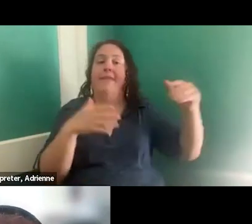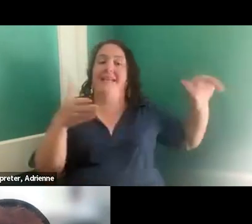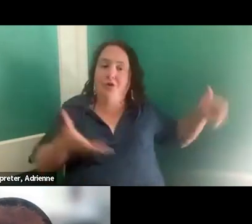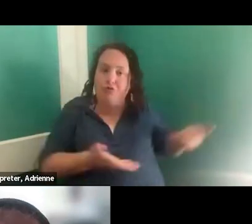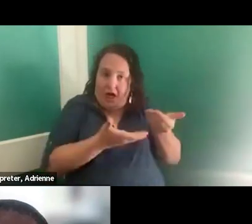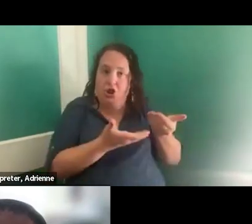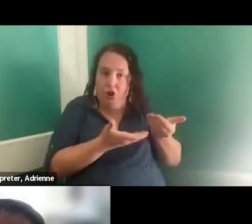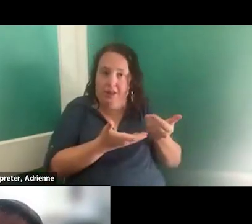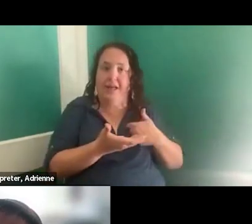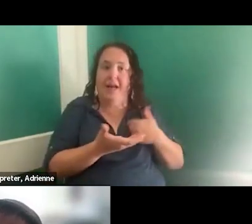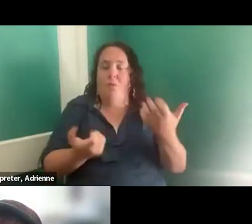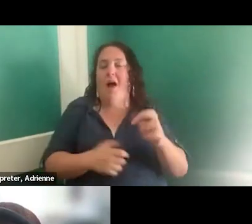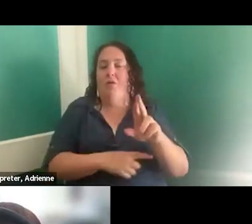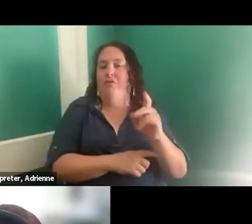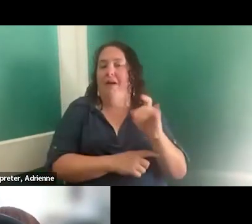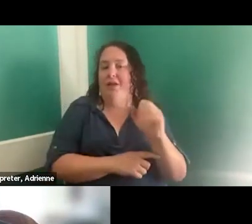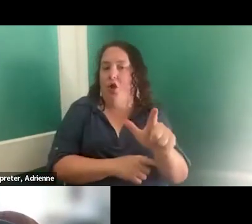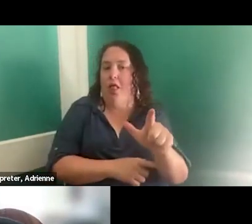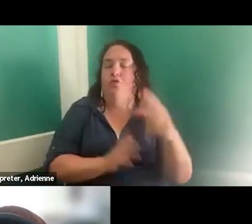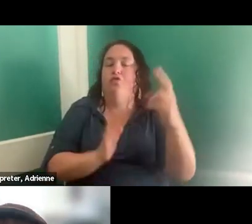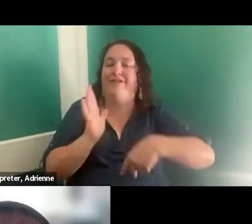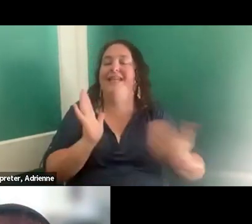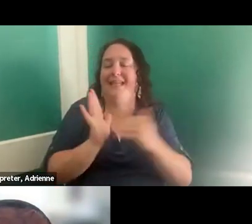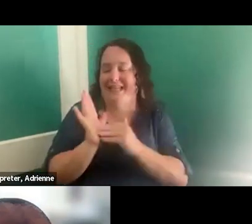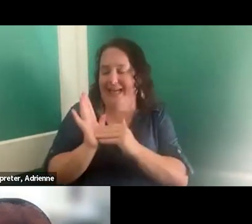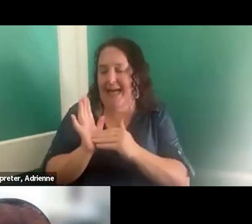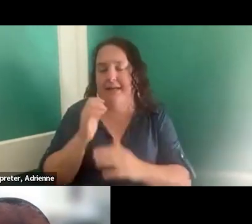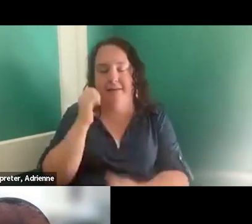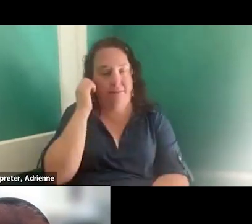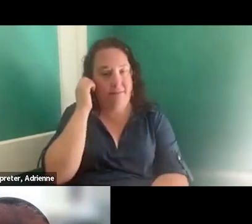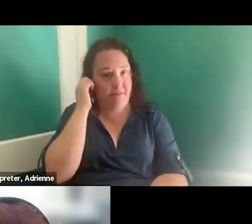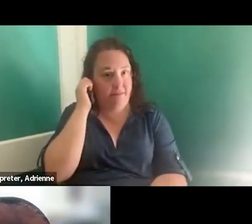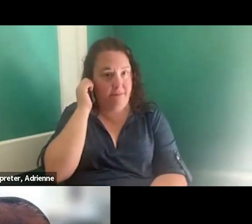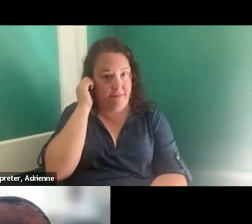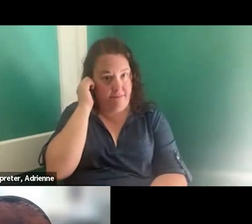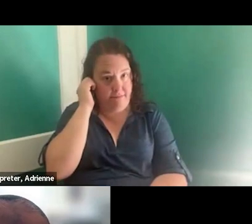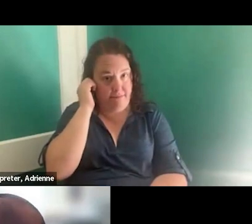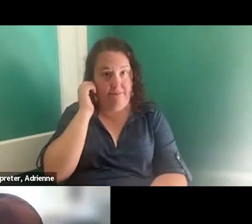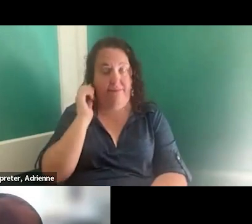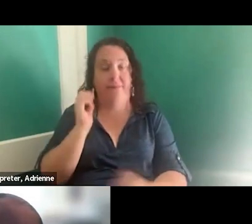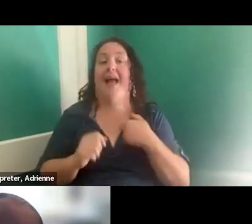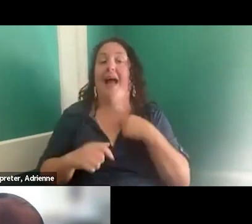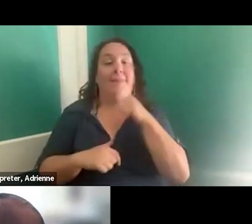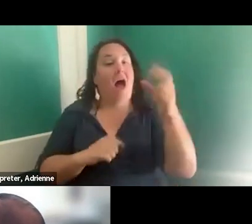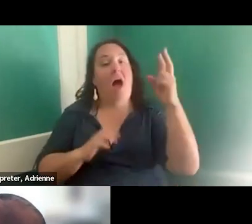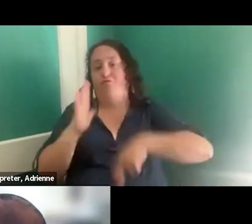I'm going to have Rachel read it again. I am not going to read these slides,